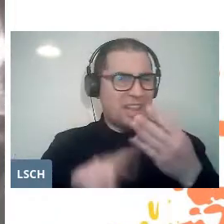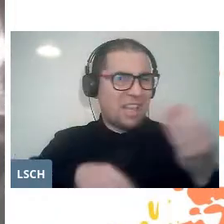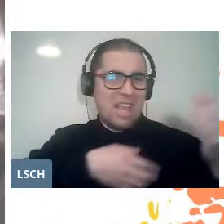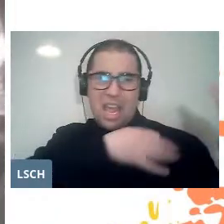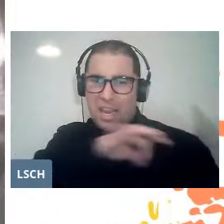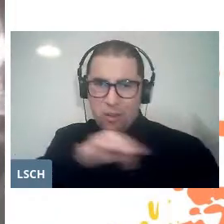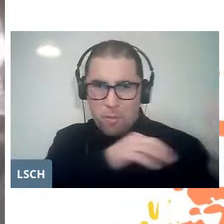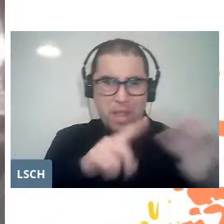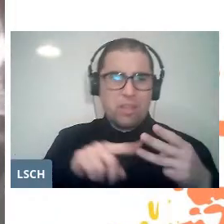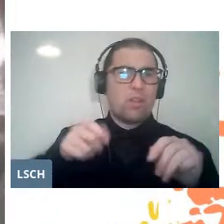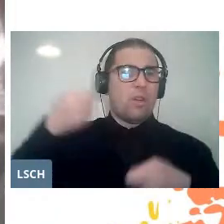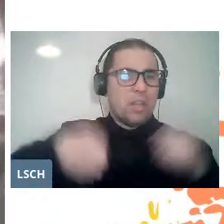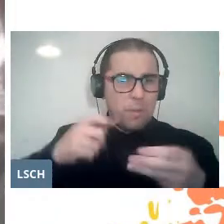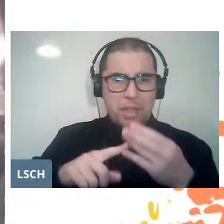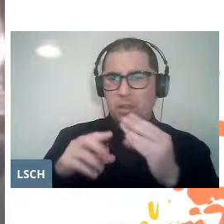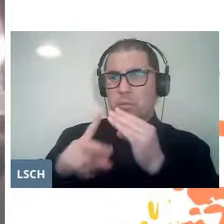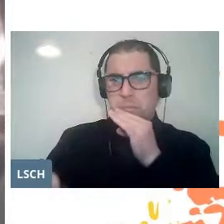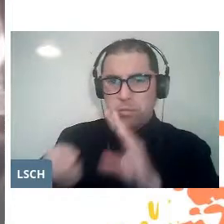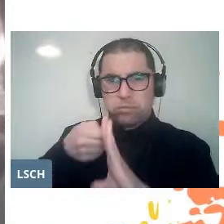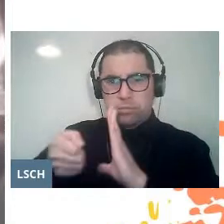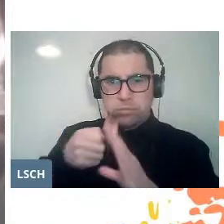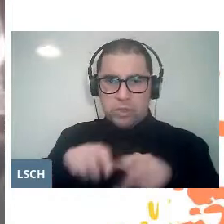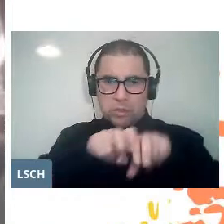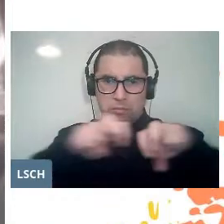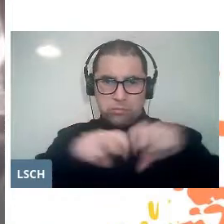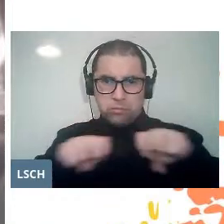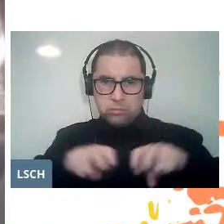orchestral template of romanticism are present.